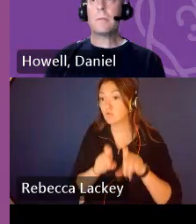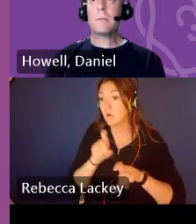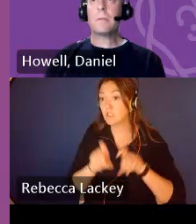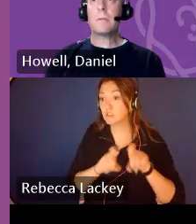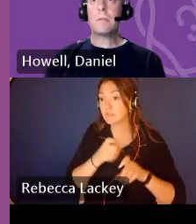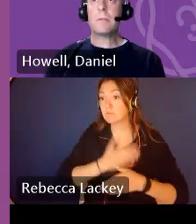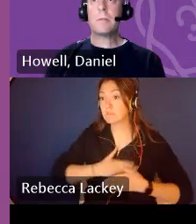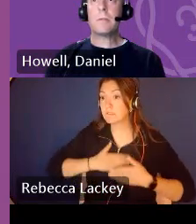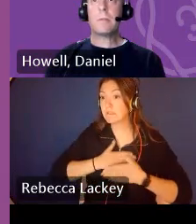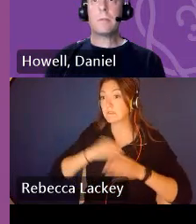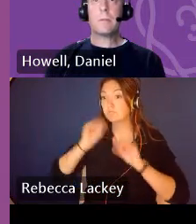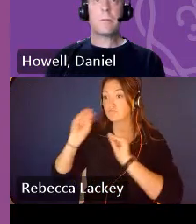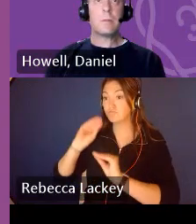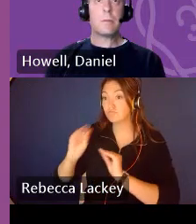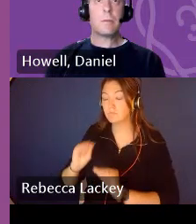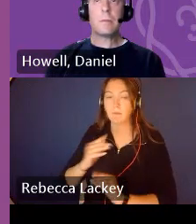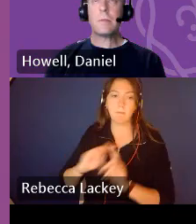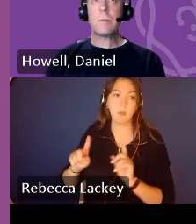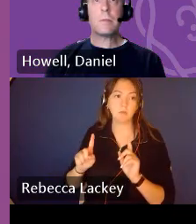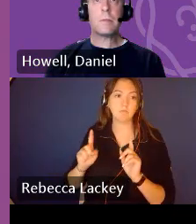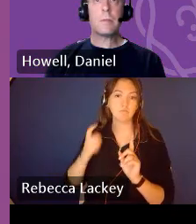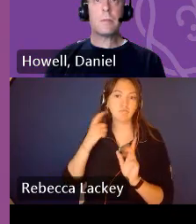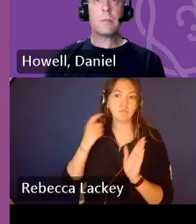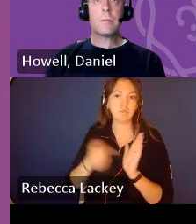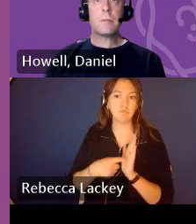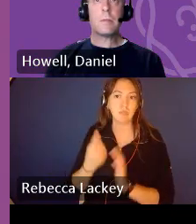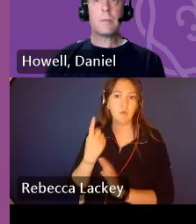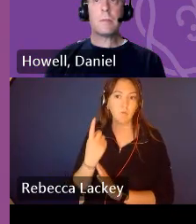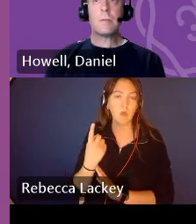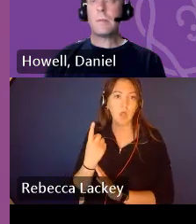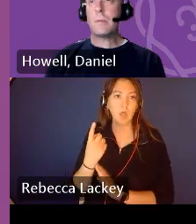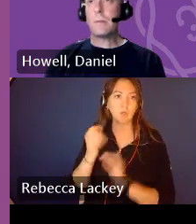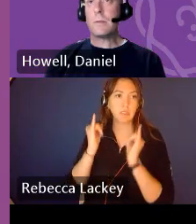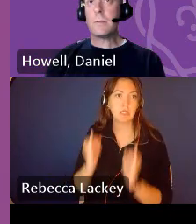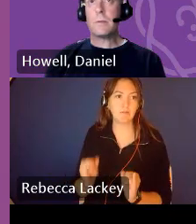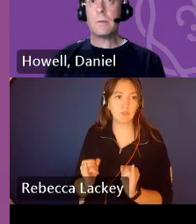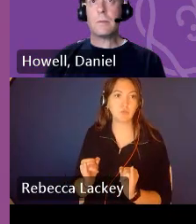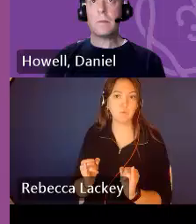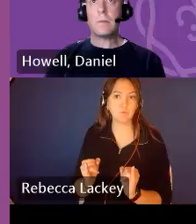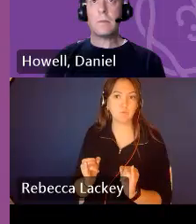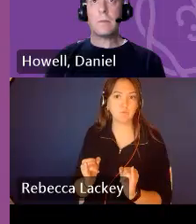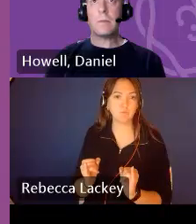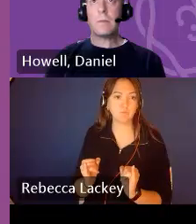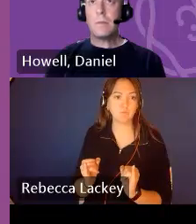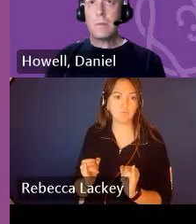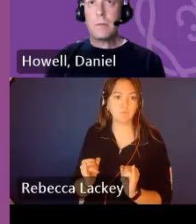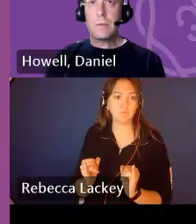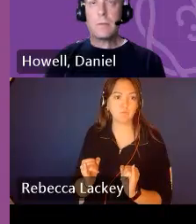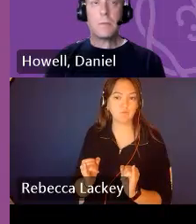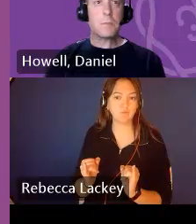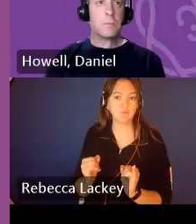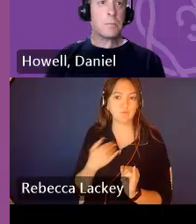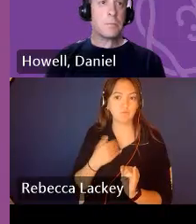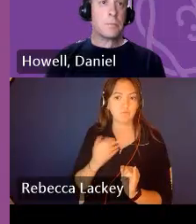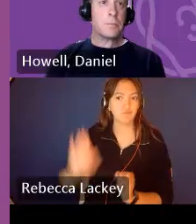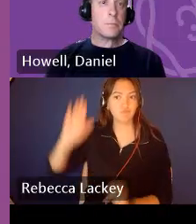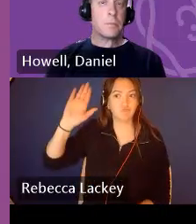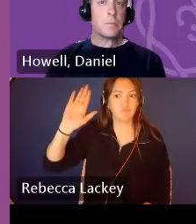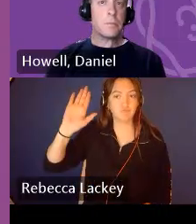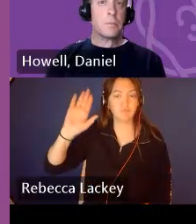please uh put them in the chat. But I noticed we had one individual um had raised his hand, Mr. Jim